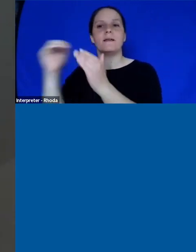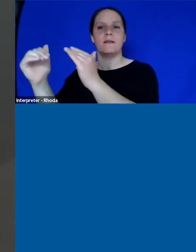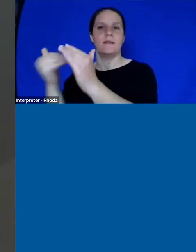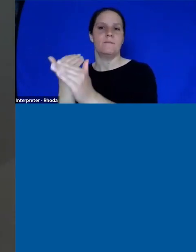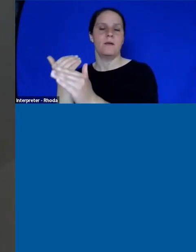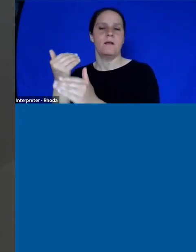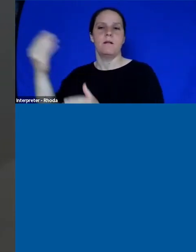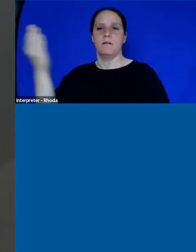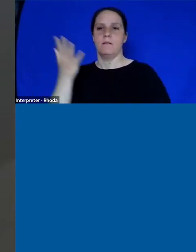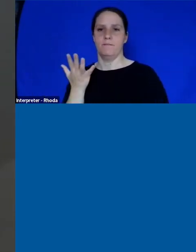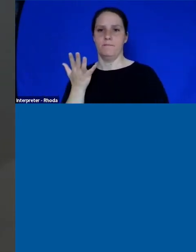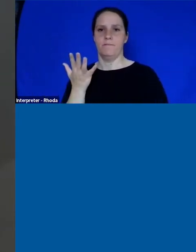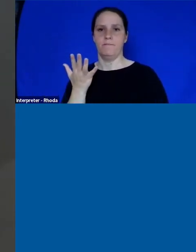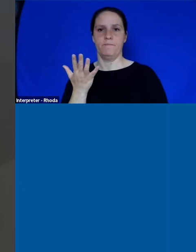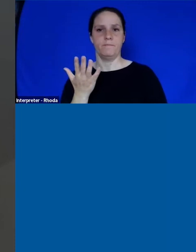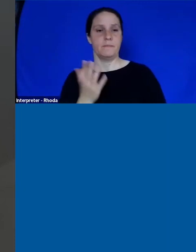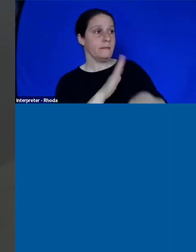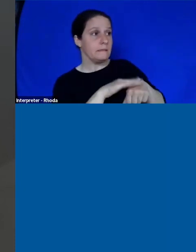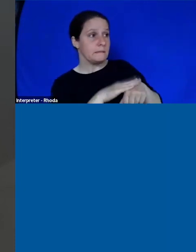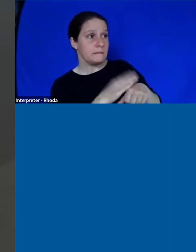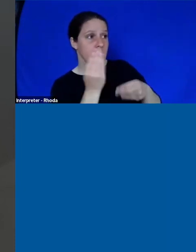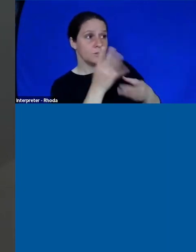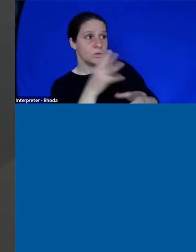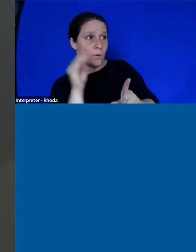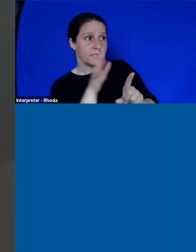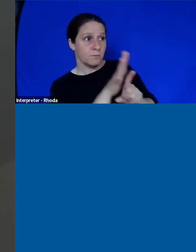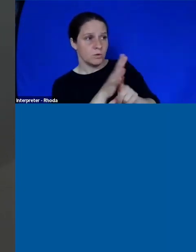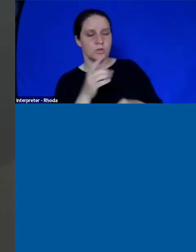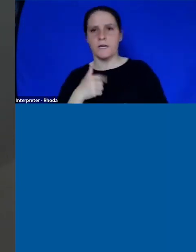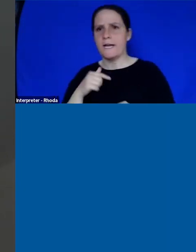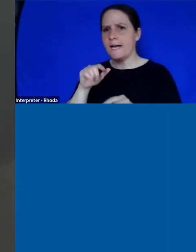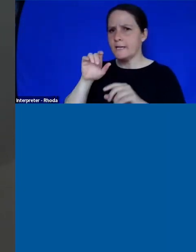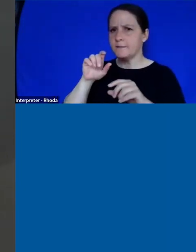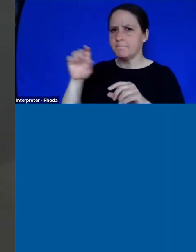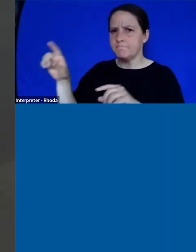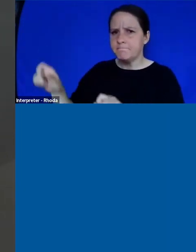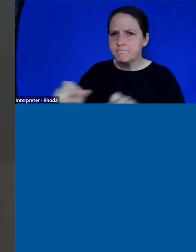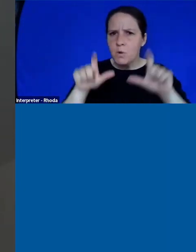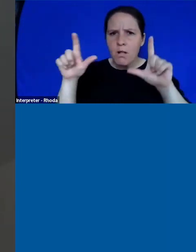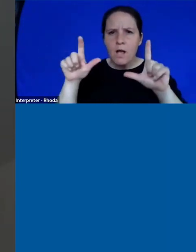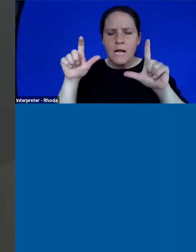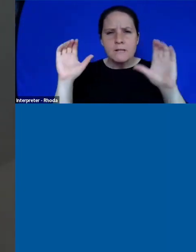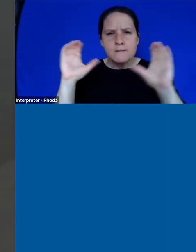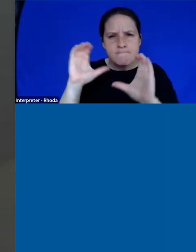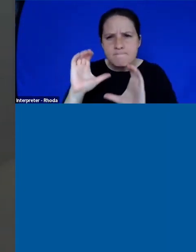And when I go and try and find out, what building it was in, they do provide me with the CSV.